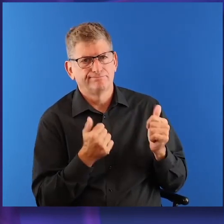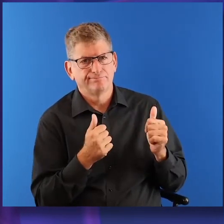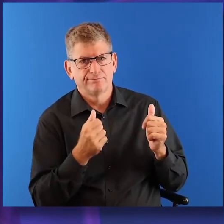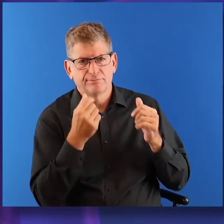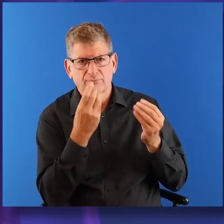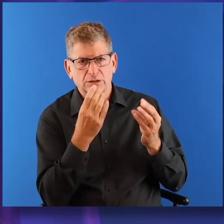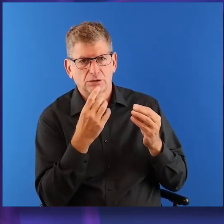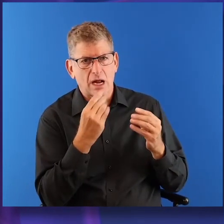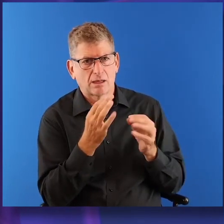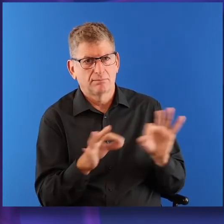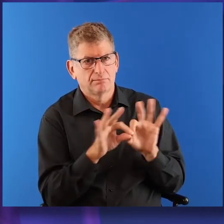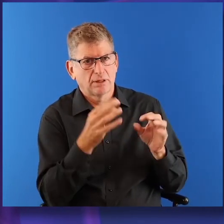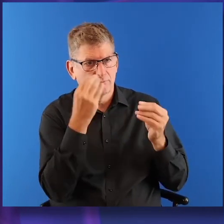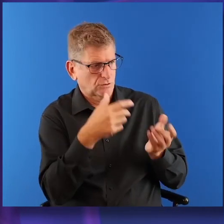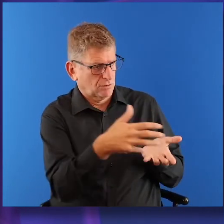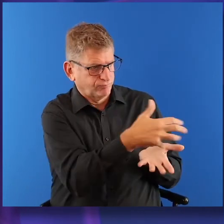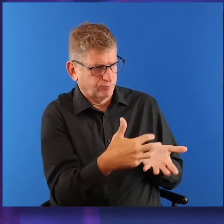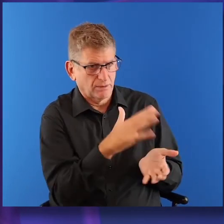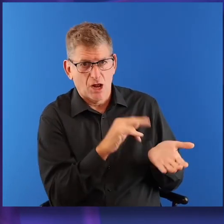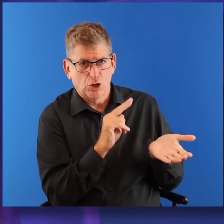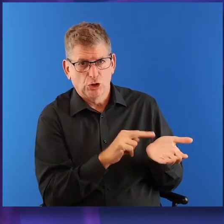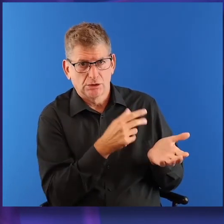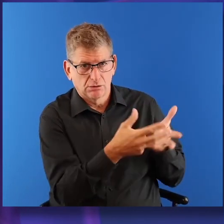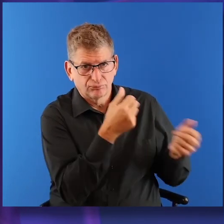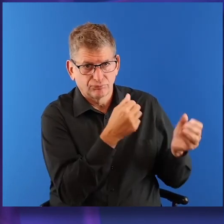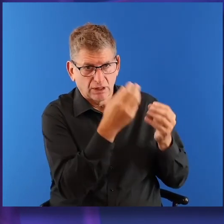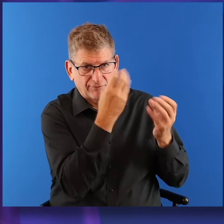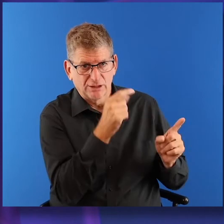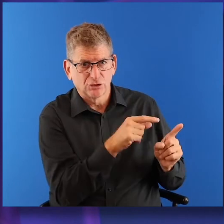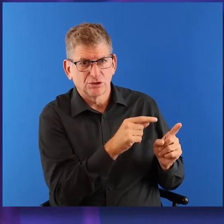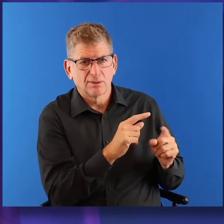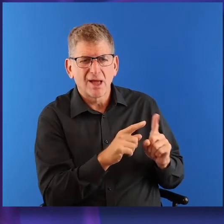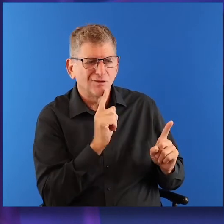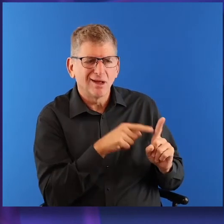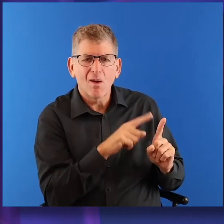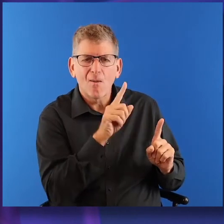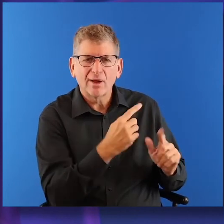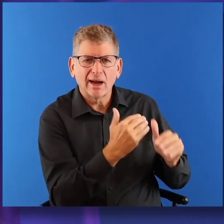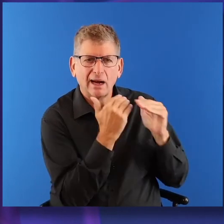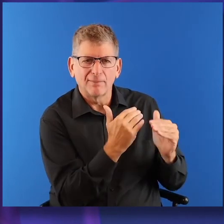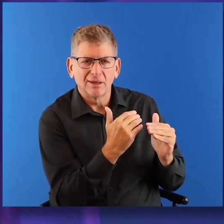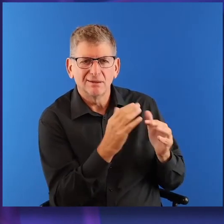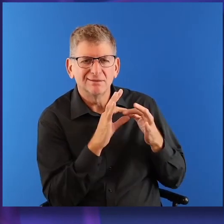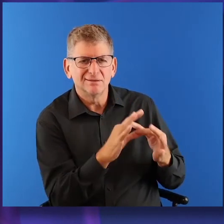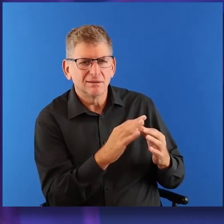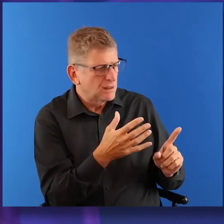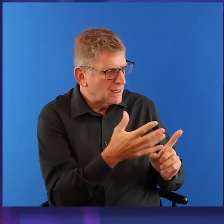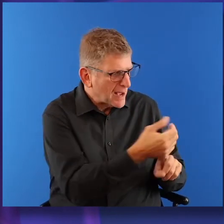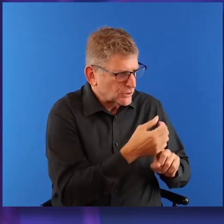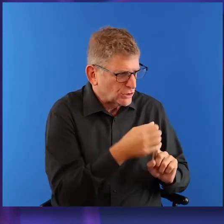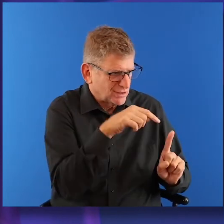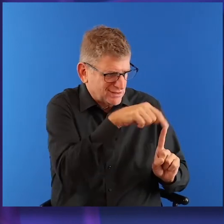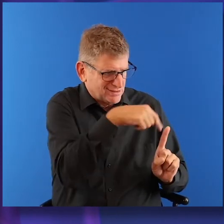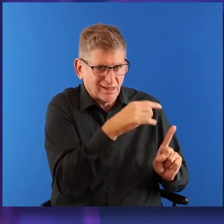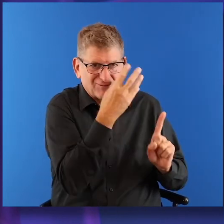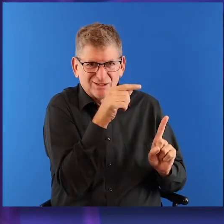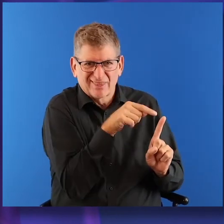information and vitals collected by nurses, but it's only limited in regards to what is captured through,